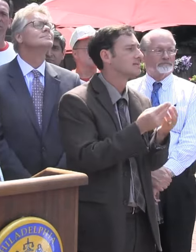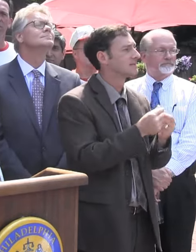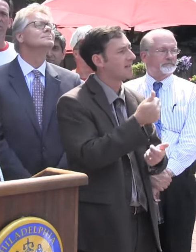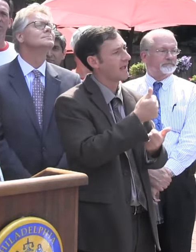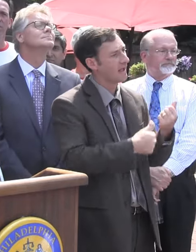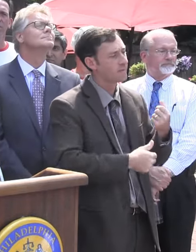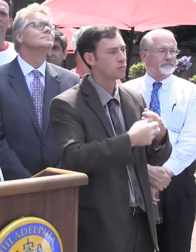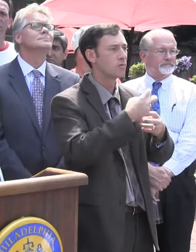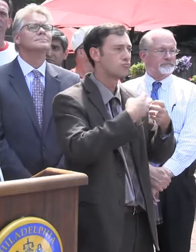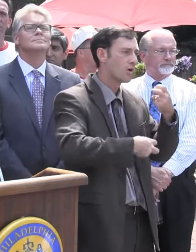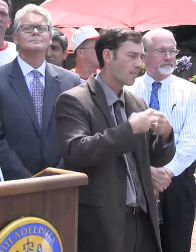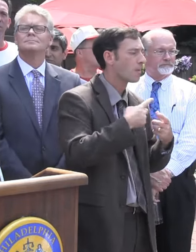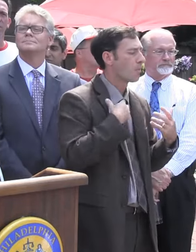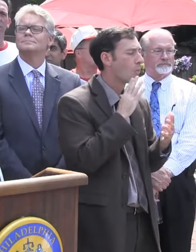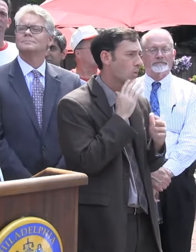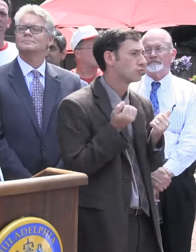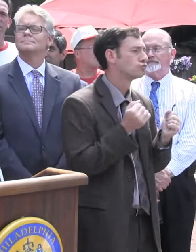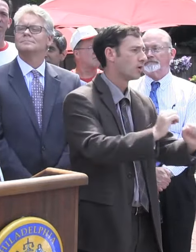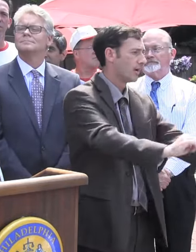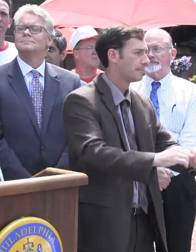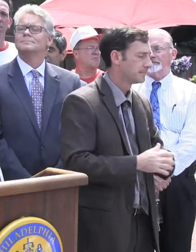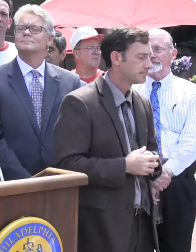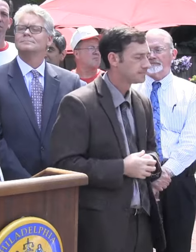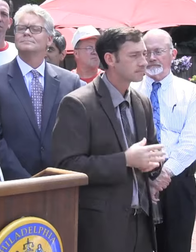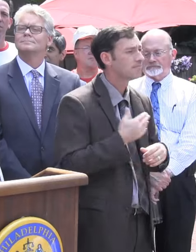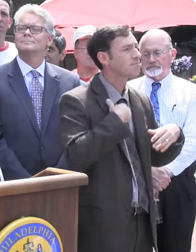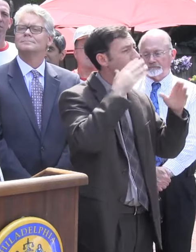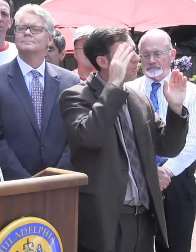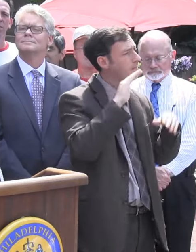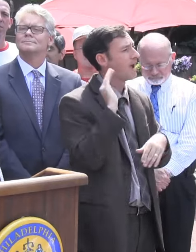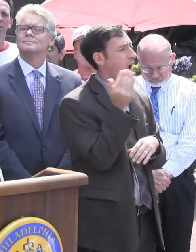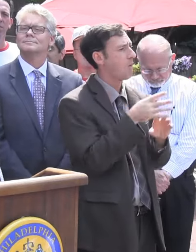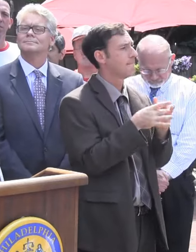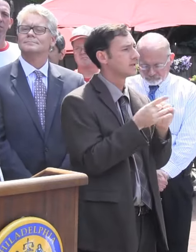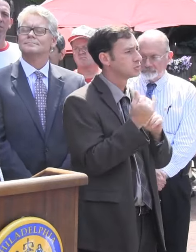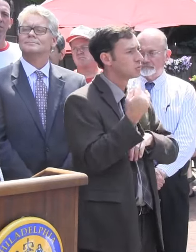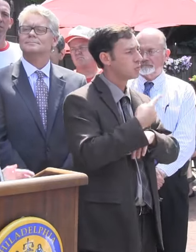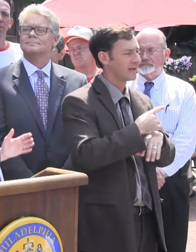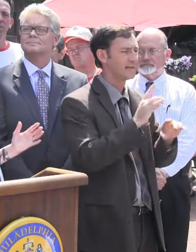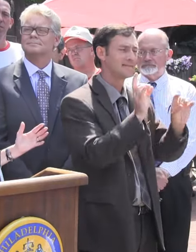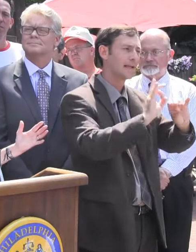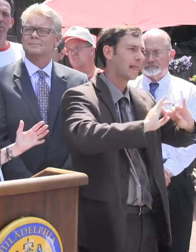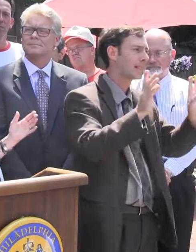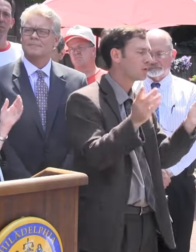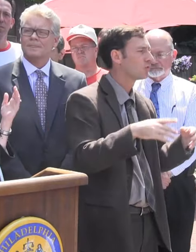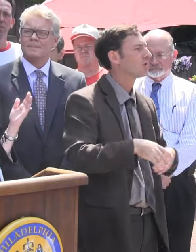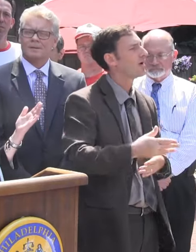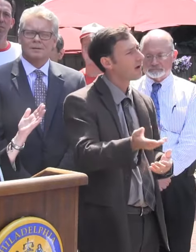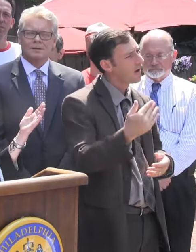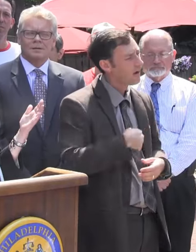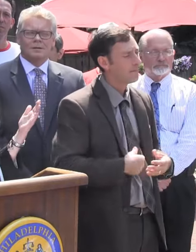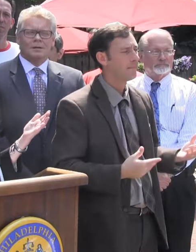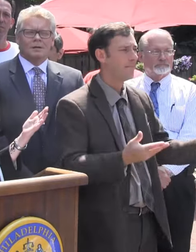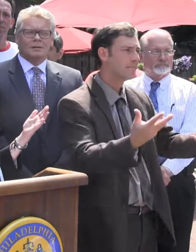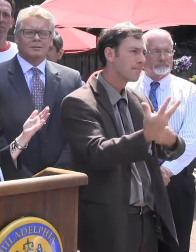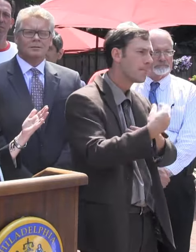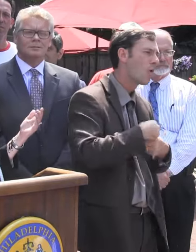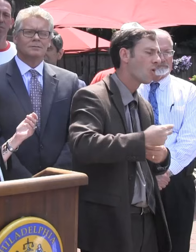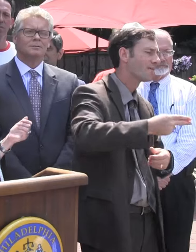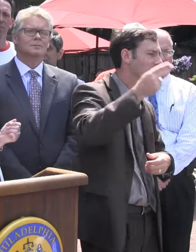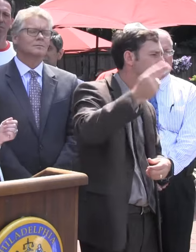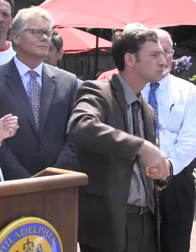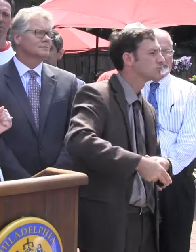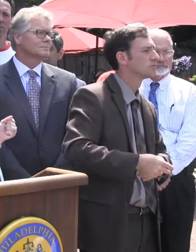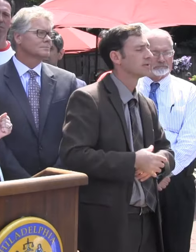it all, but we will try. I hope our message today is clear, come! Be part of history!